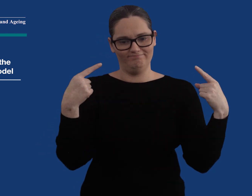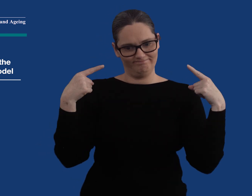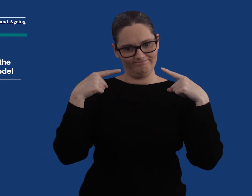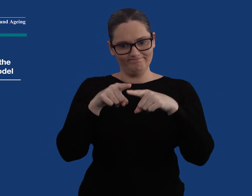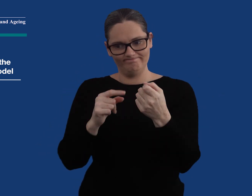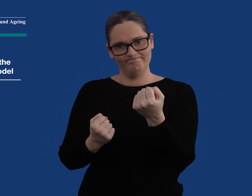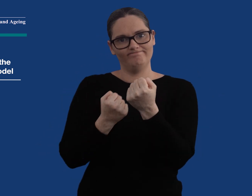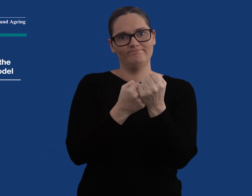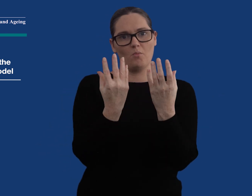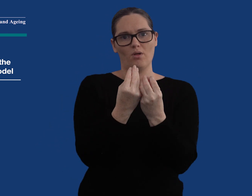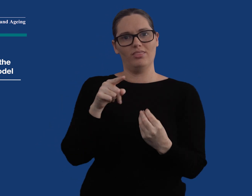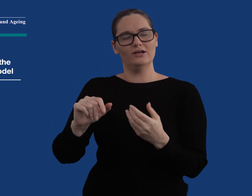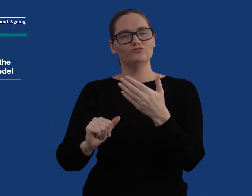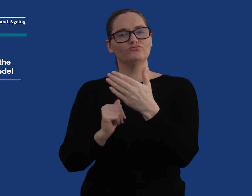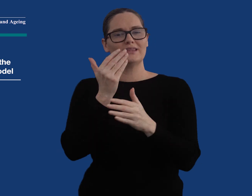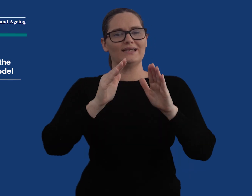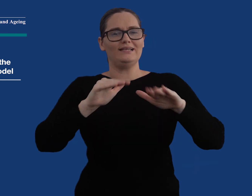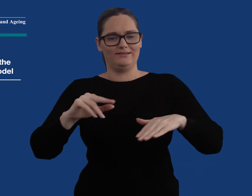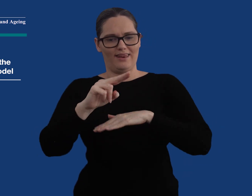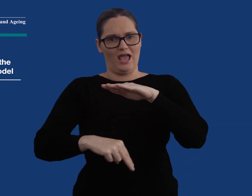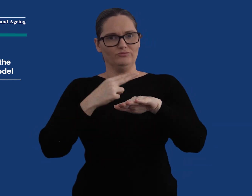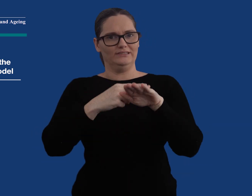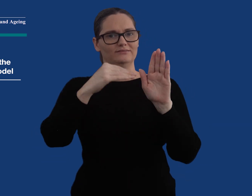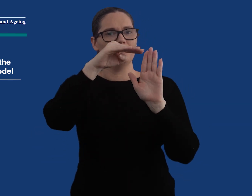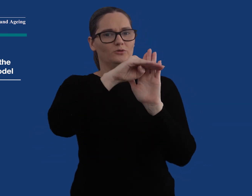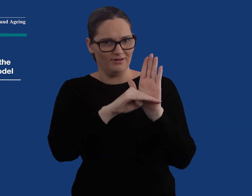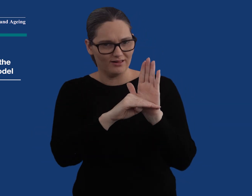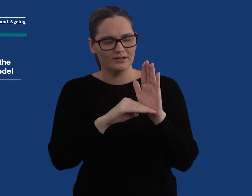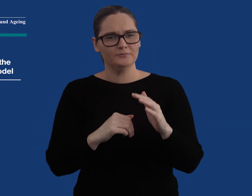that align with the Thriving Kids ‘national model’.